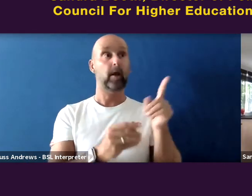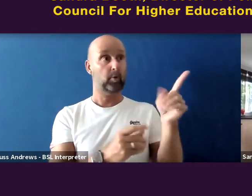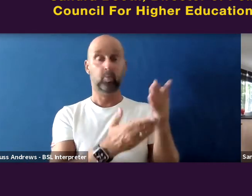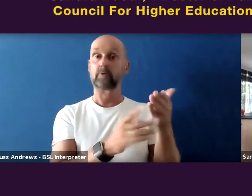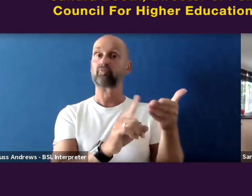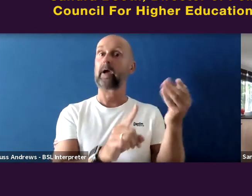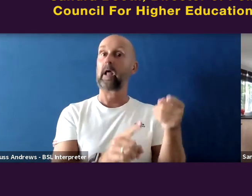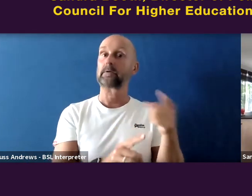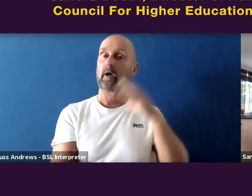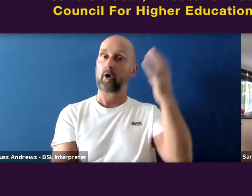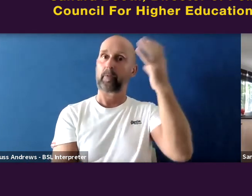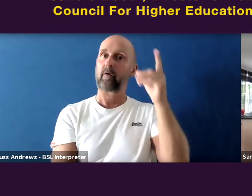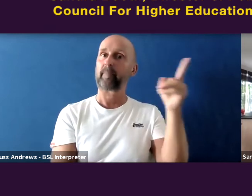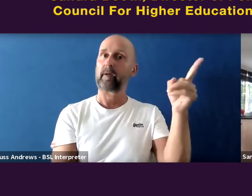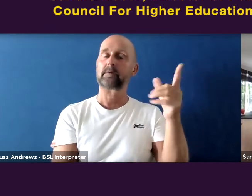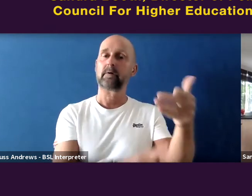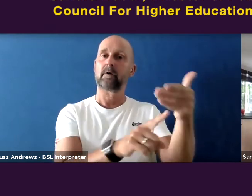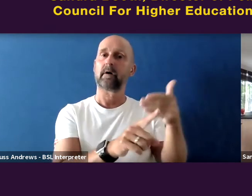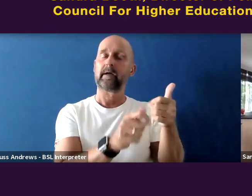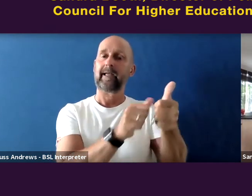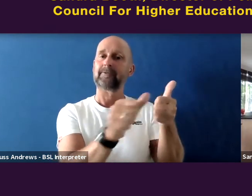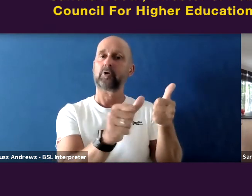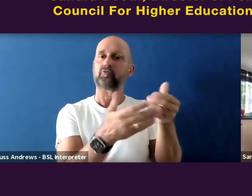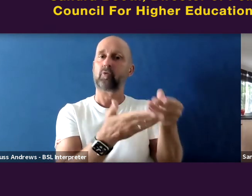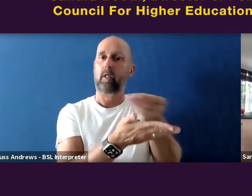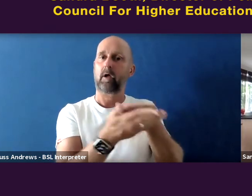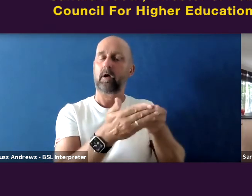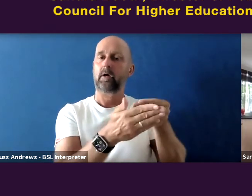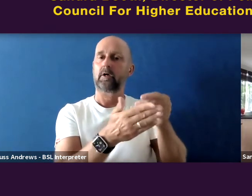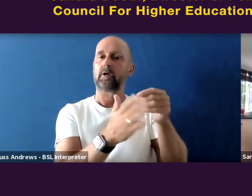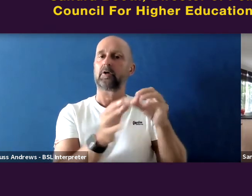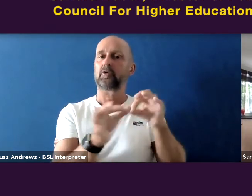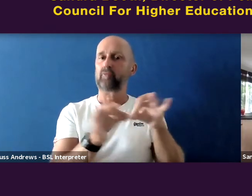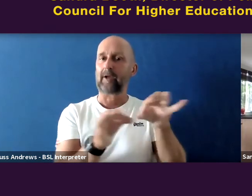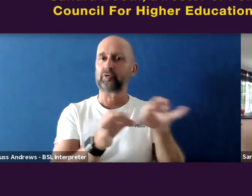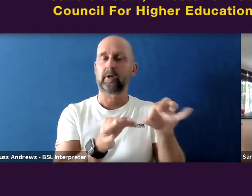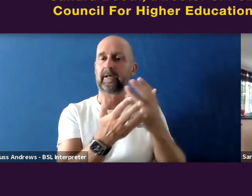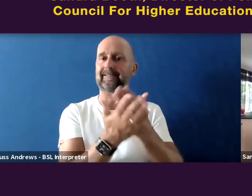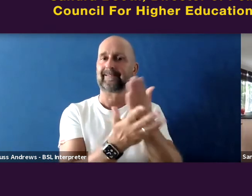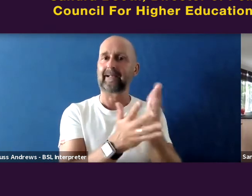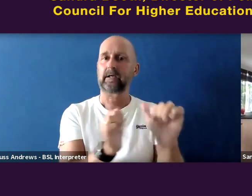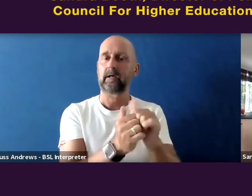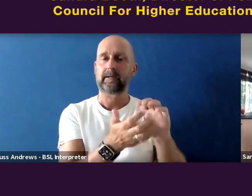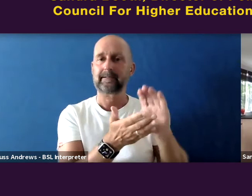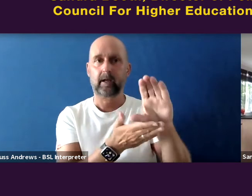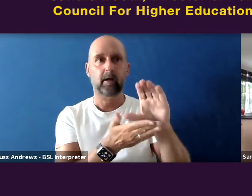Government’s former Industrial Strategy with a Sector Deal, the Cultural Recovery programme and